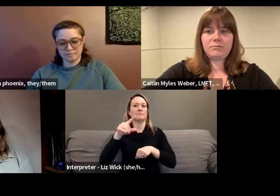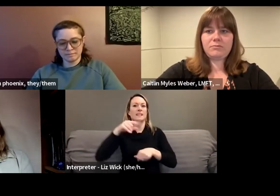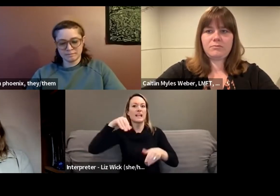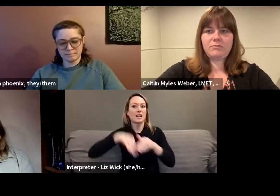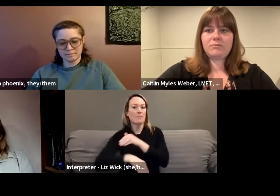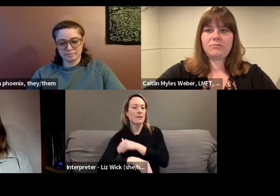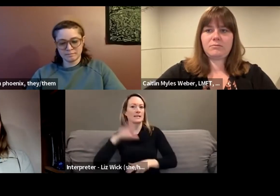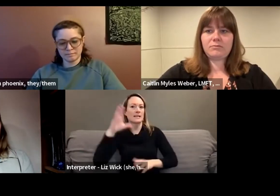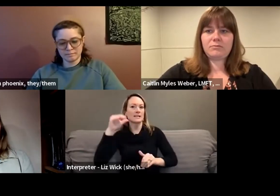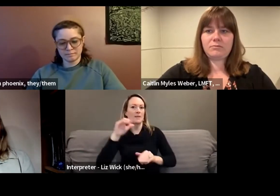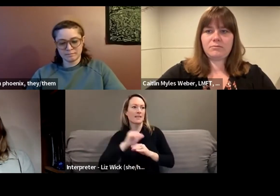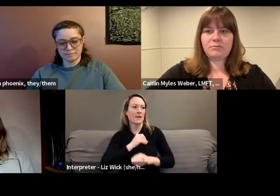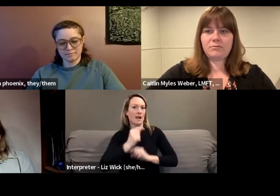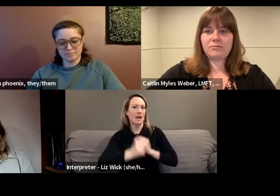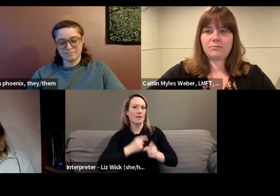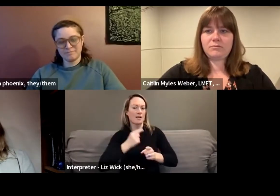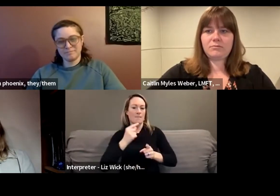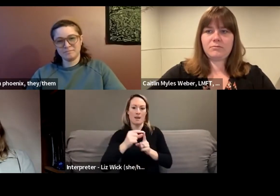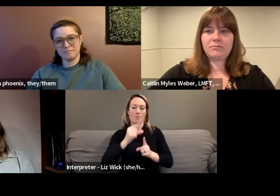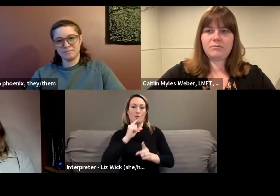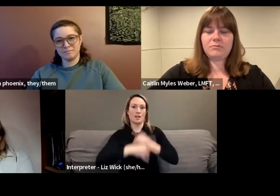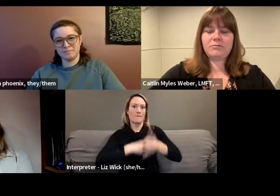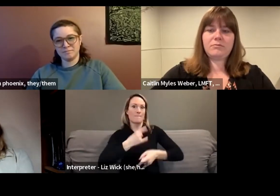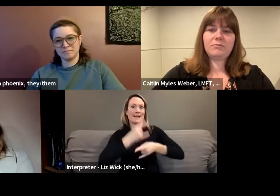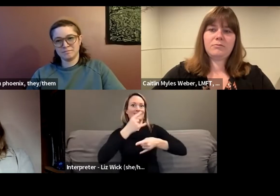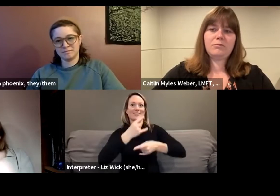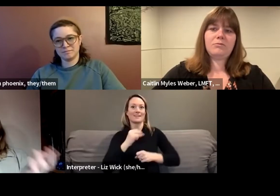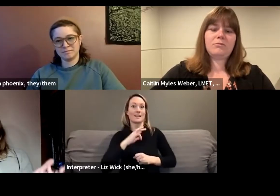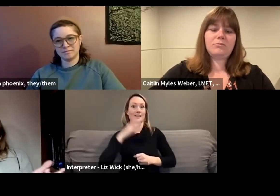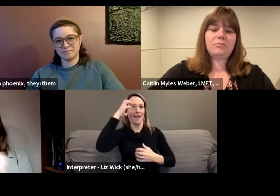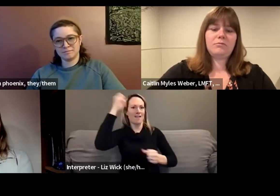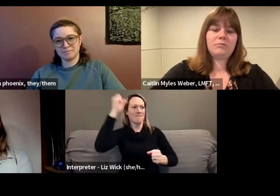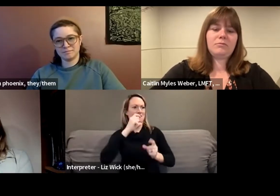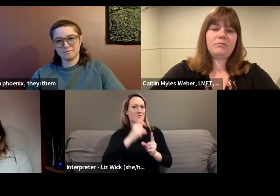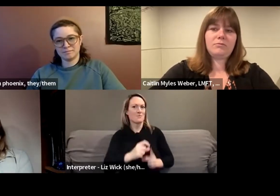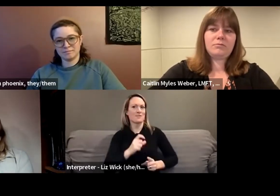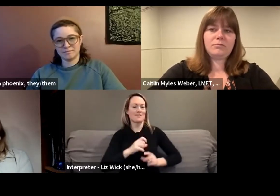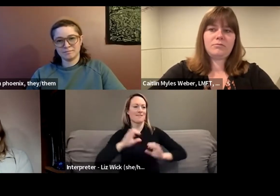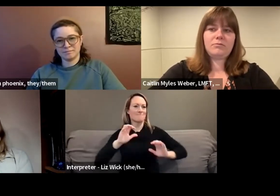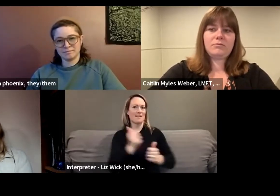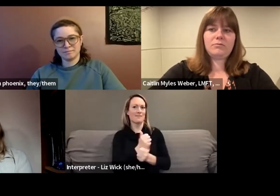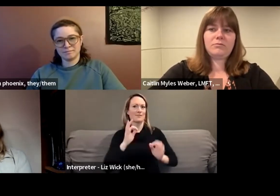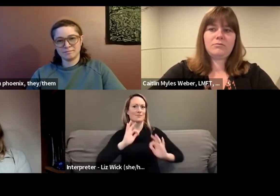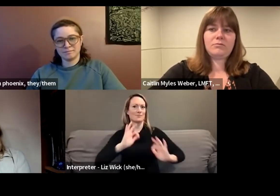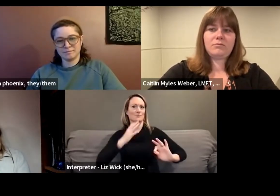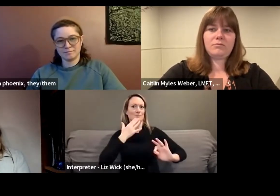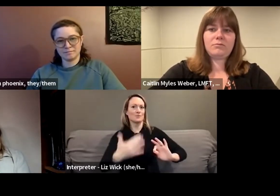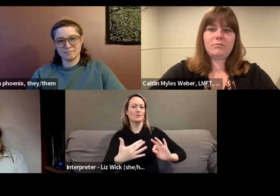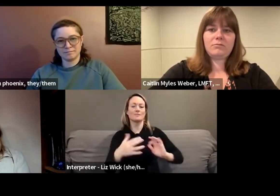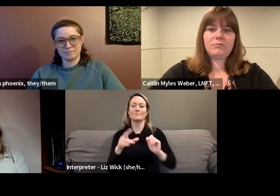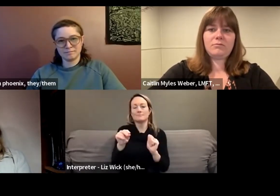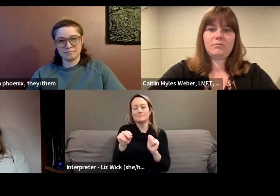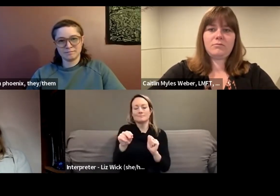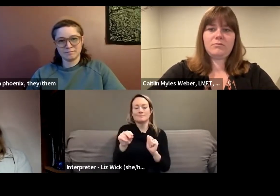are gonna be magic and that they just memorize these words and it'll all be good. I find a lot of people of diversity though,